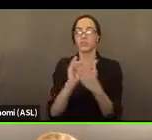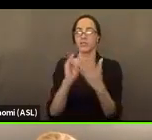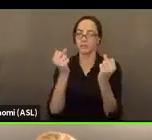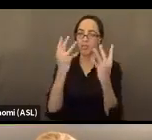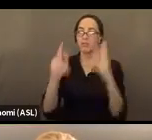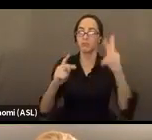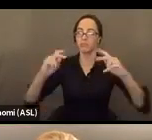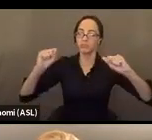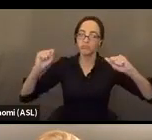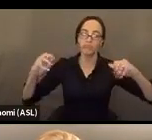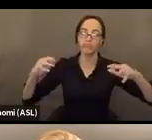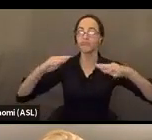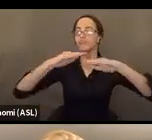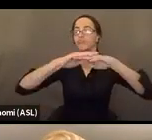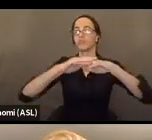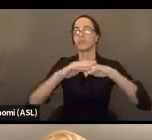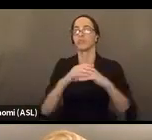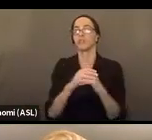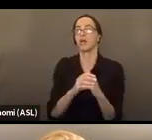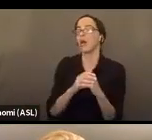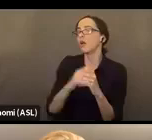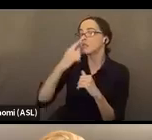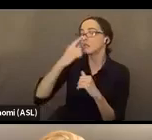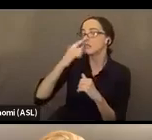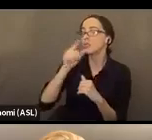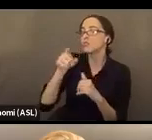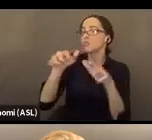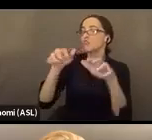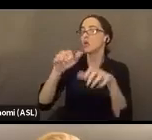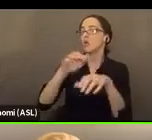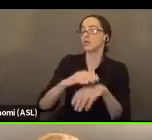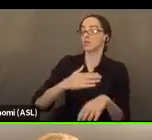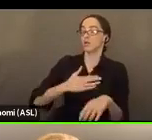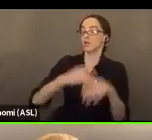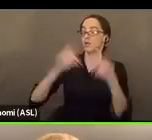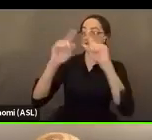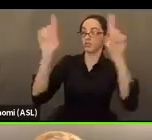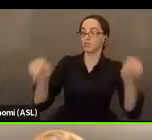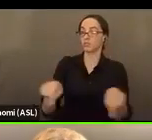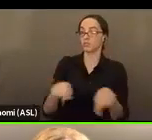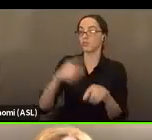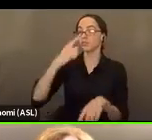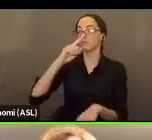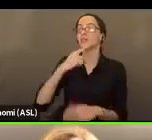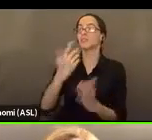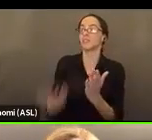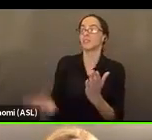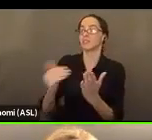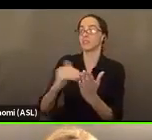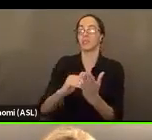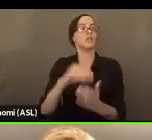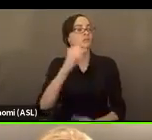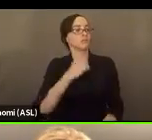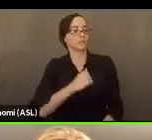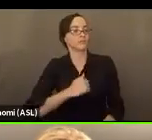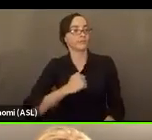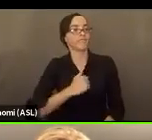surely you froze on my screen can i ask you to repeat it oh yeah sorry um so in the original